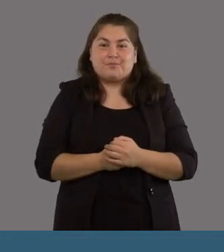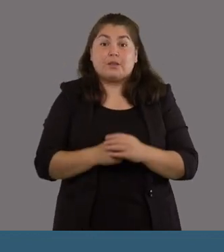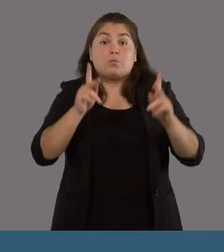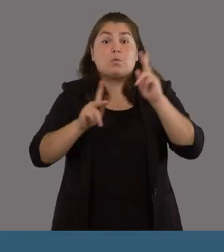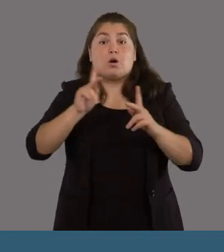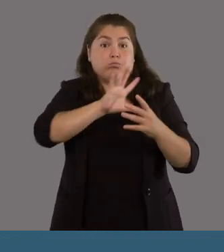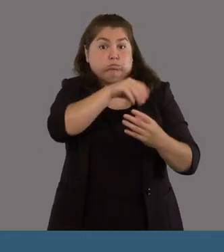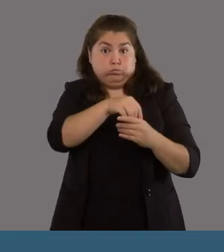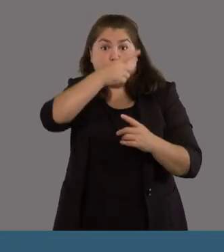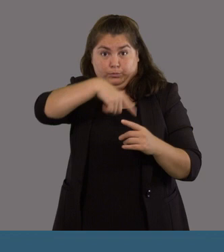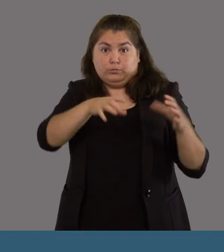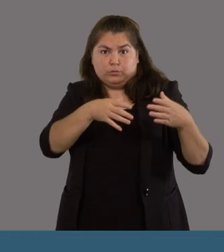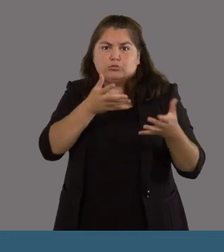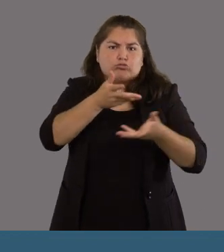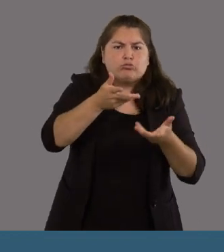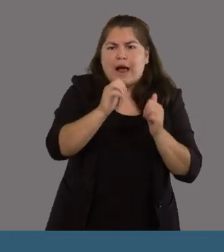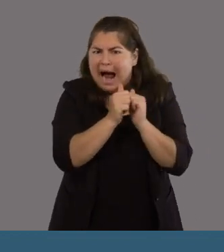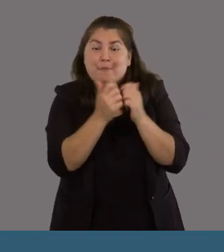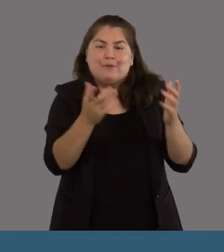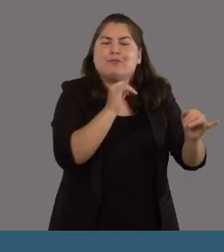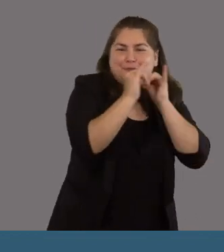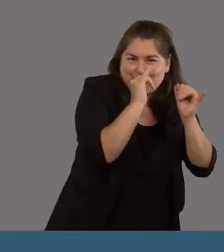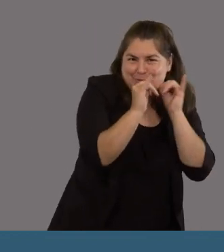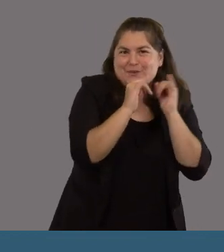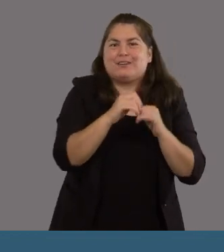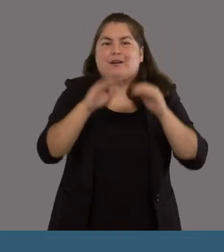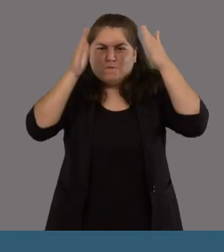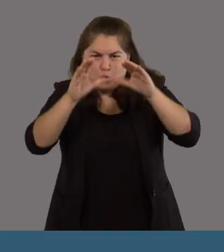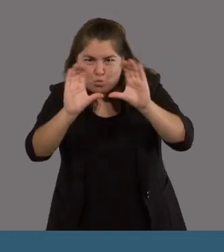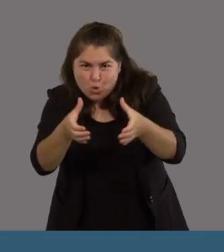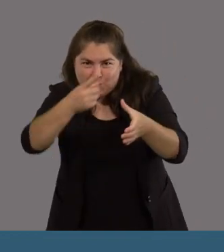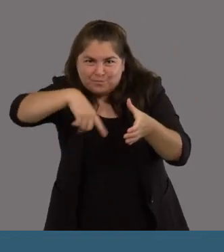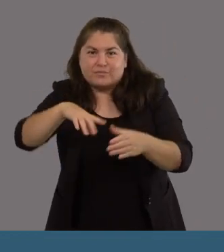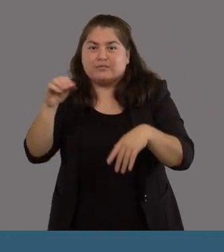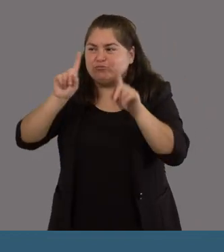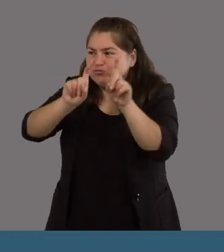Participants were engaged through interviews, focus groups, and a survey.